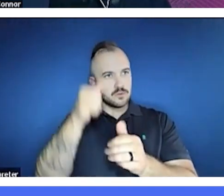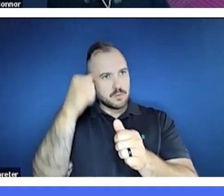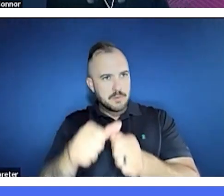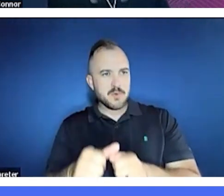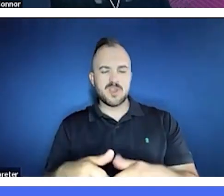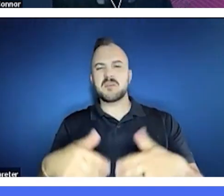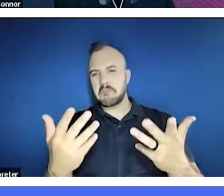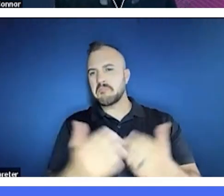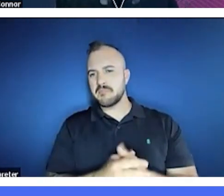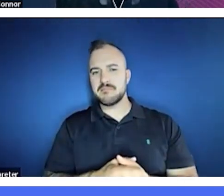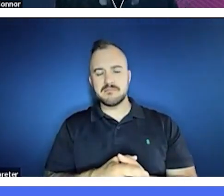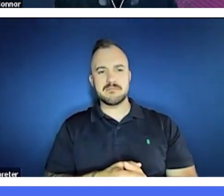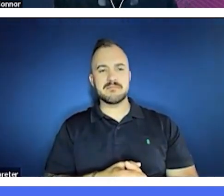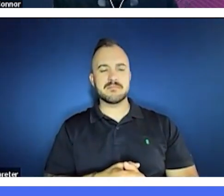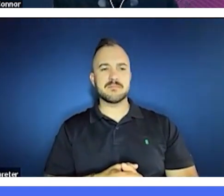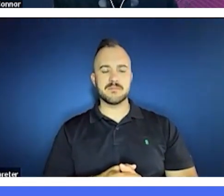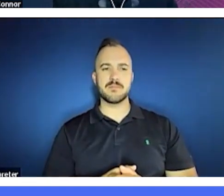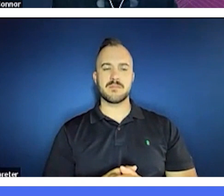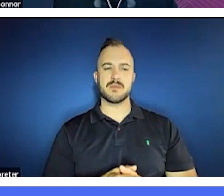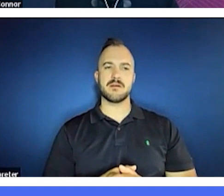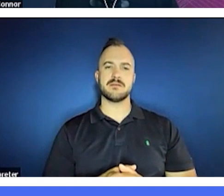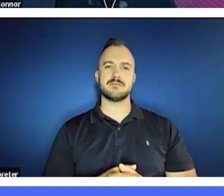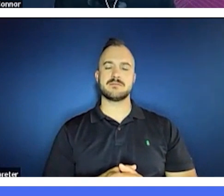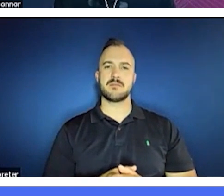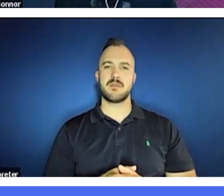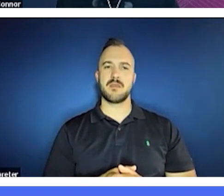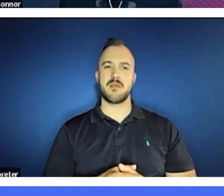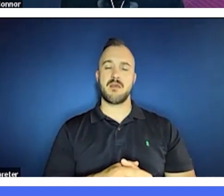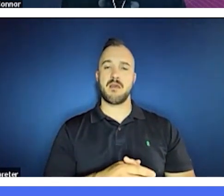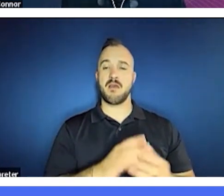And then the other piece too is about adjustable learning.